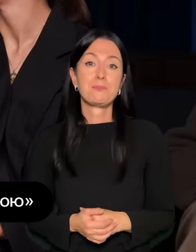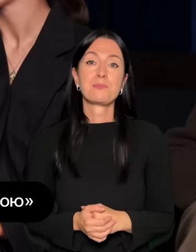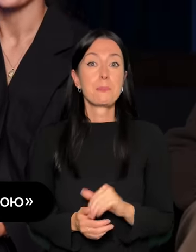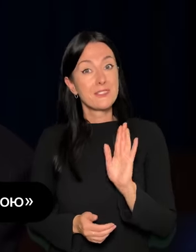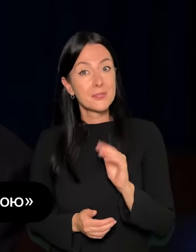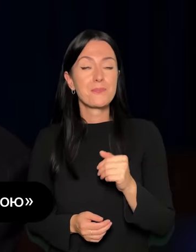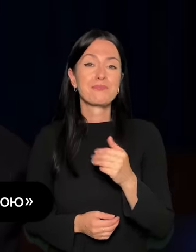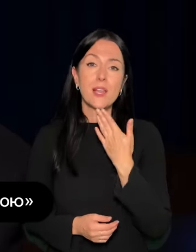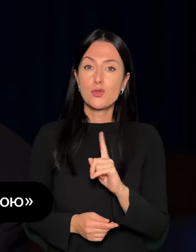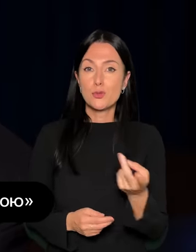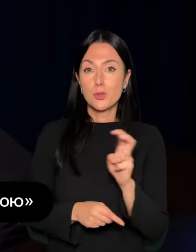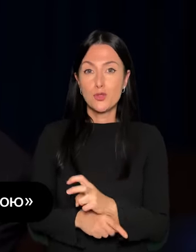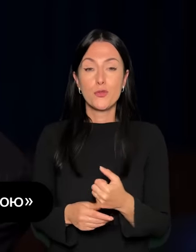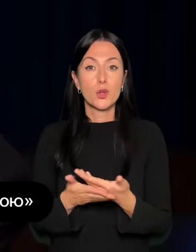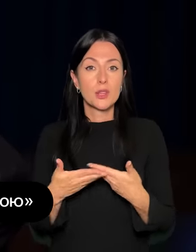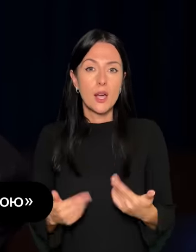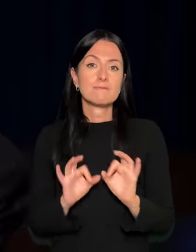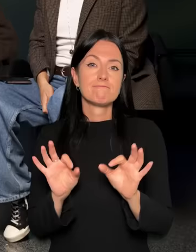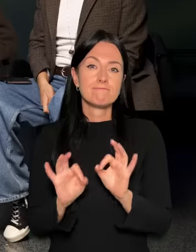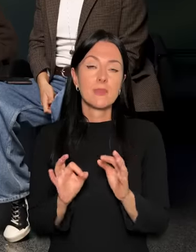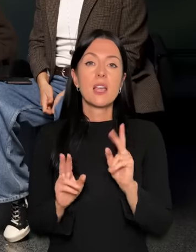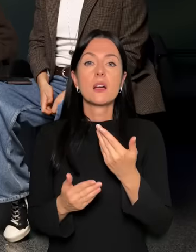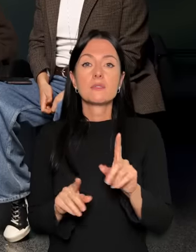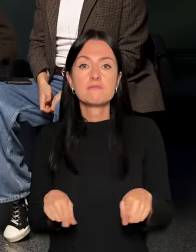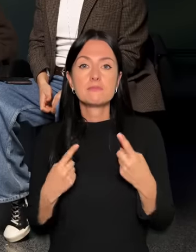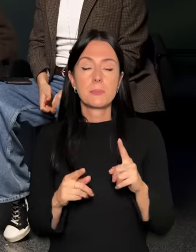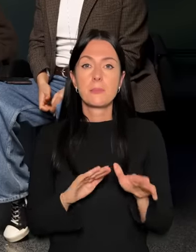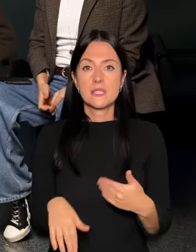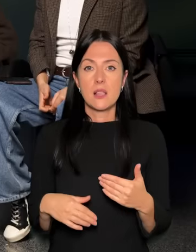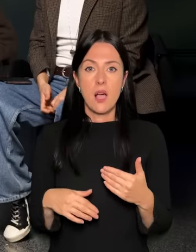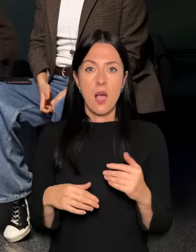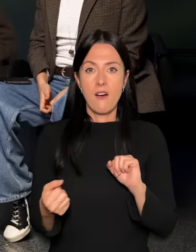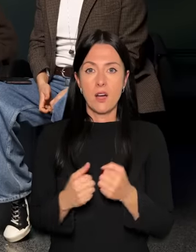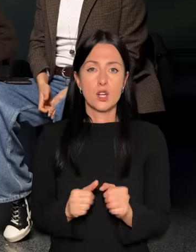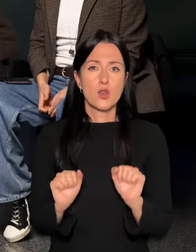Hello! Thank you for joining us. Please tell us how you recovered after the accident.